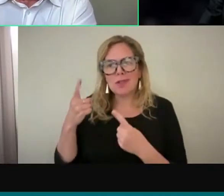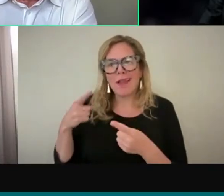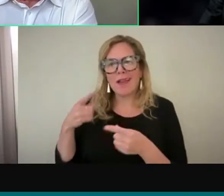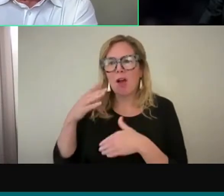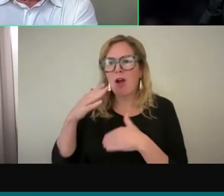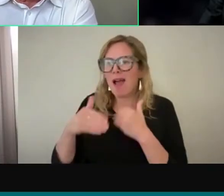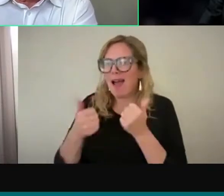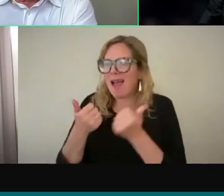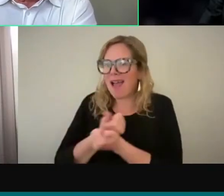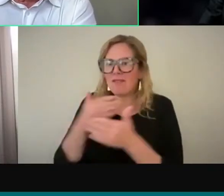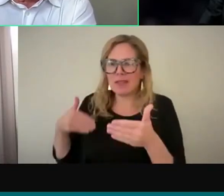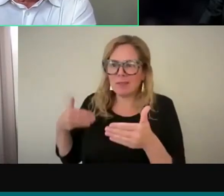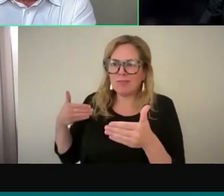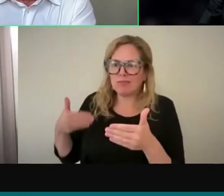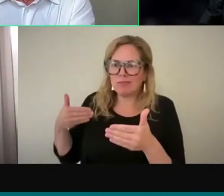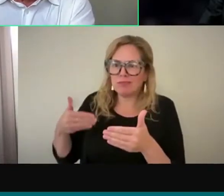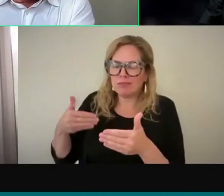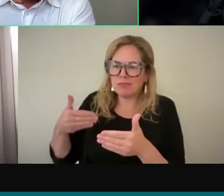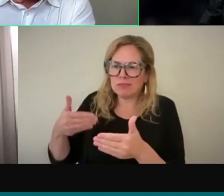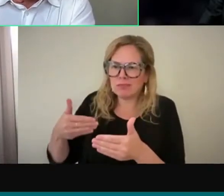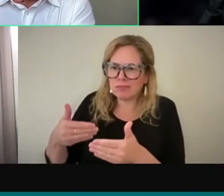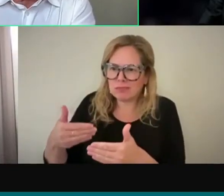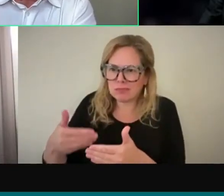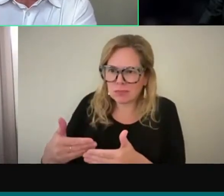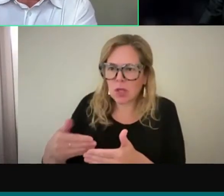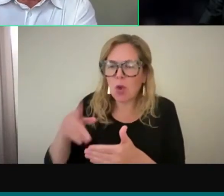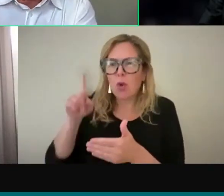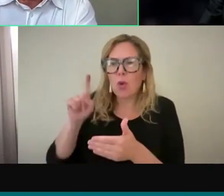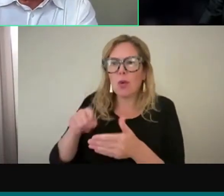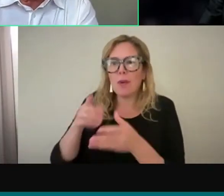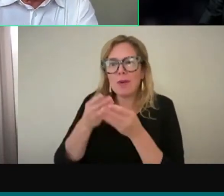different accessibility issues as well. And they have to solve them in the same